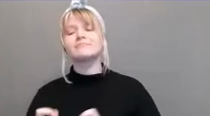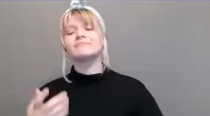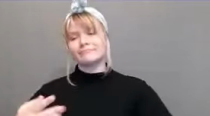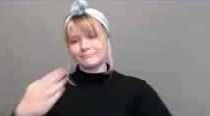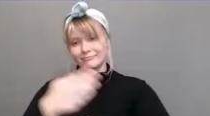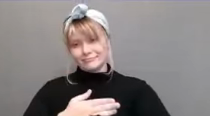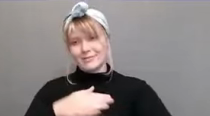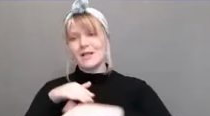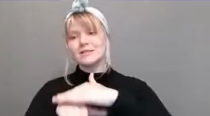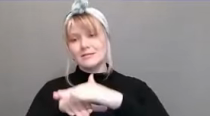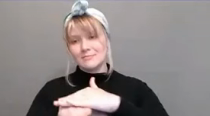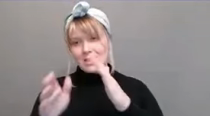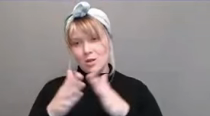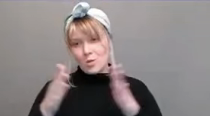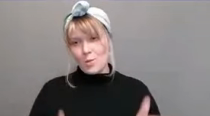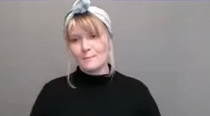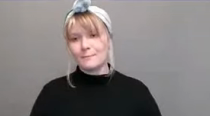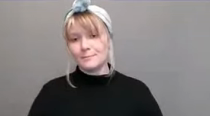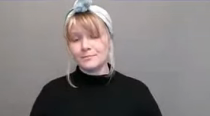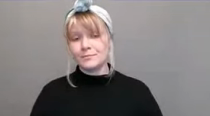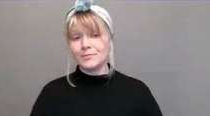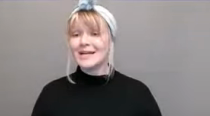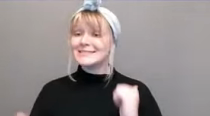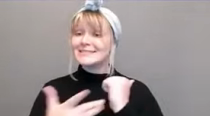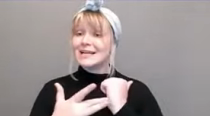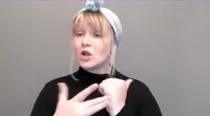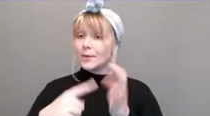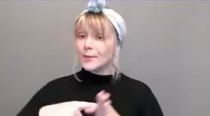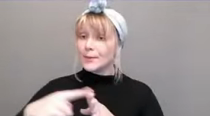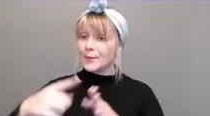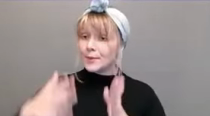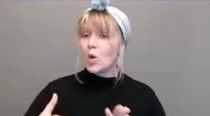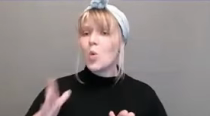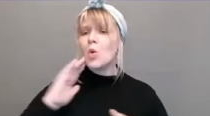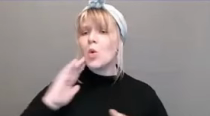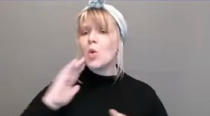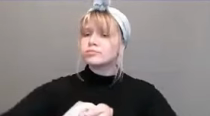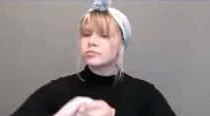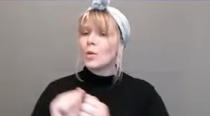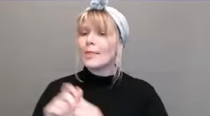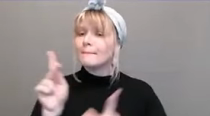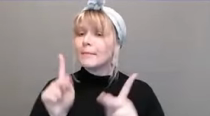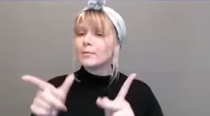Technology specialists work with individuals who have functional needs to determine which